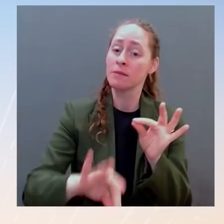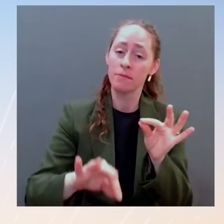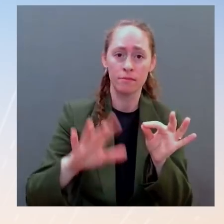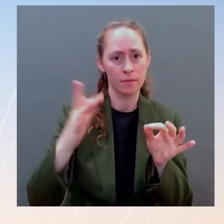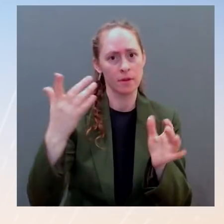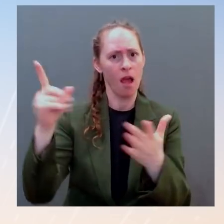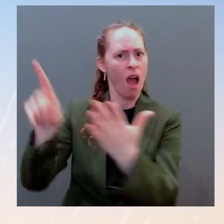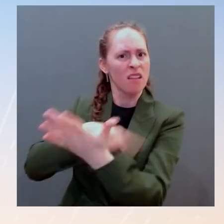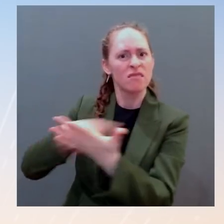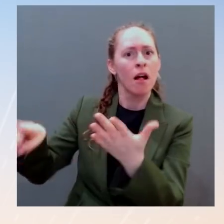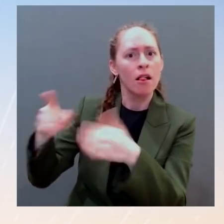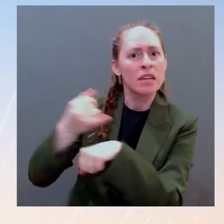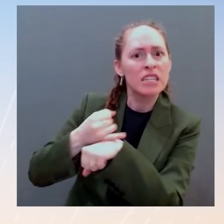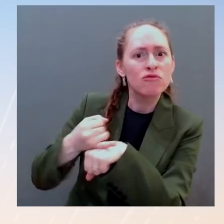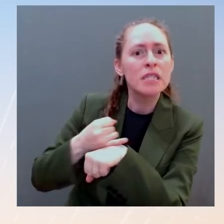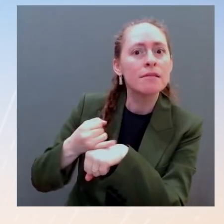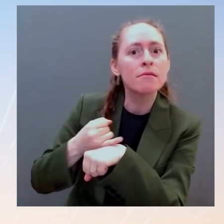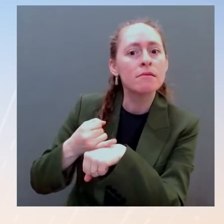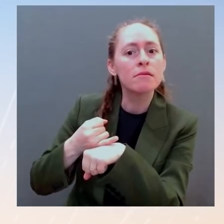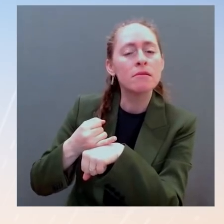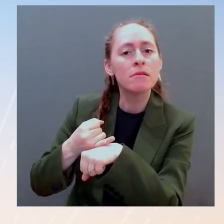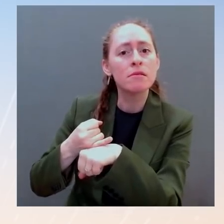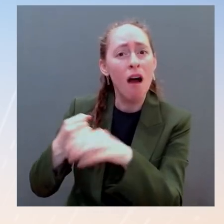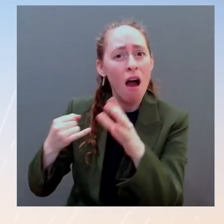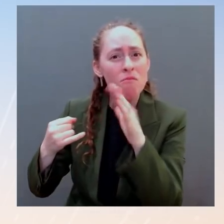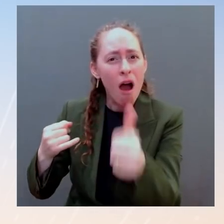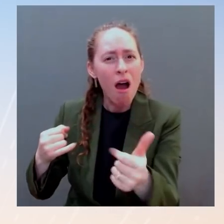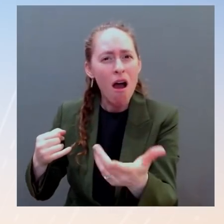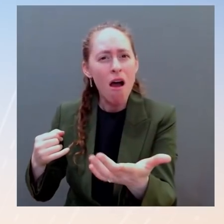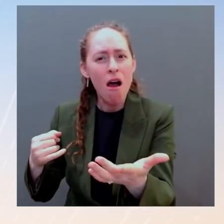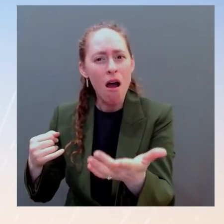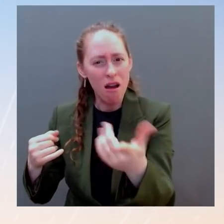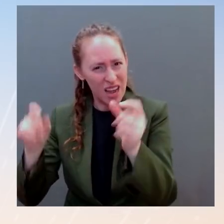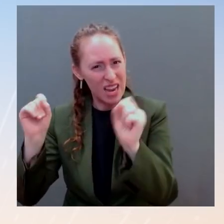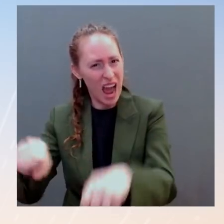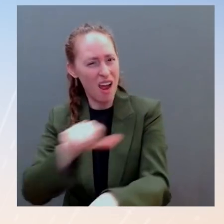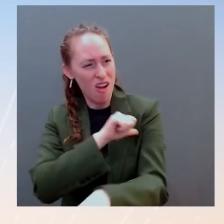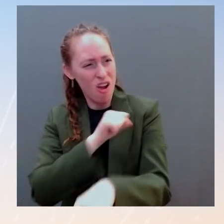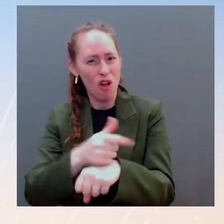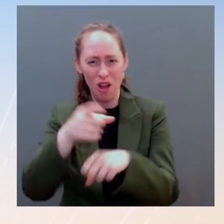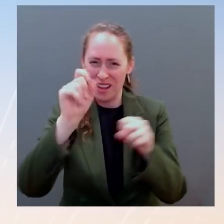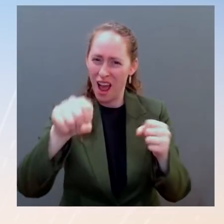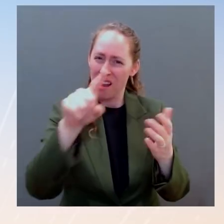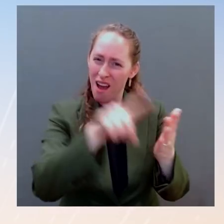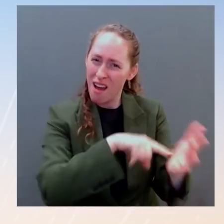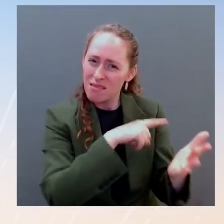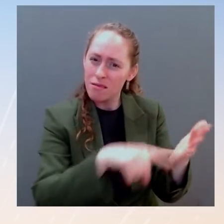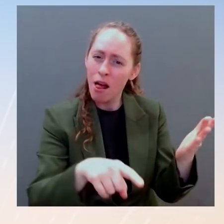This is about the authority, not whether you will but that you can derive the authority in the same exact way. Ms. Psaki: I don't have anything to preview for you